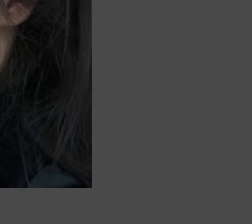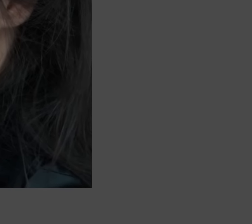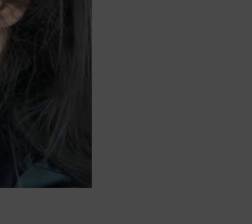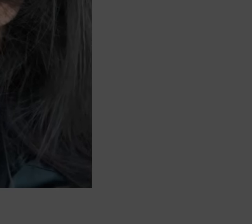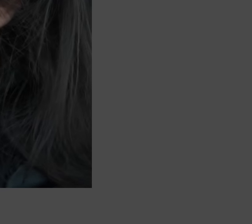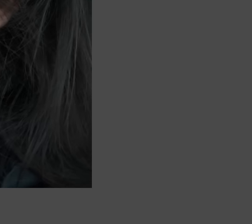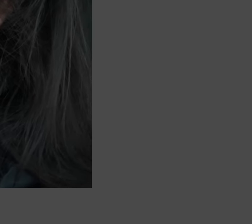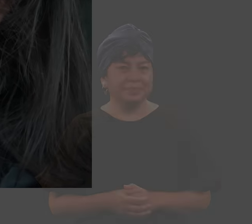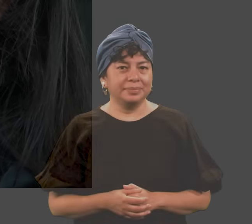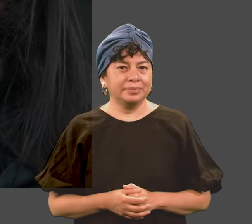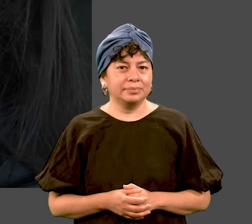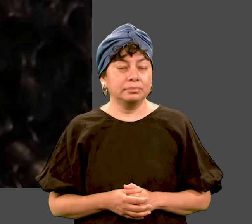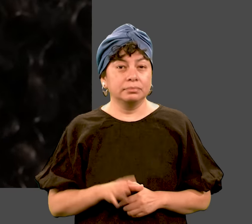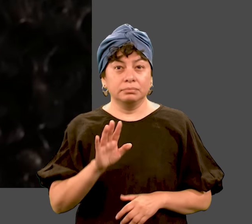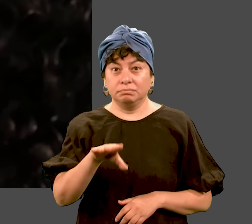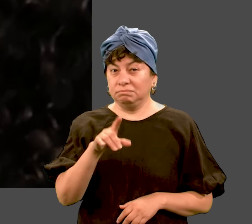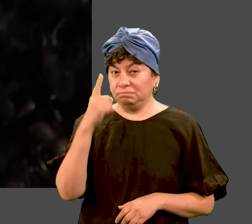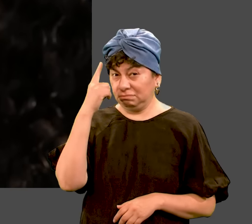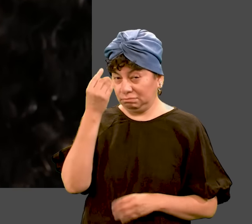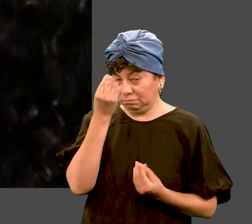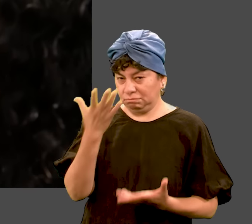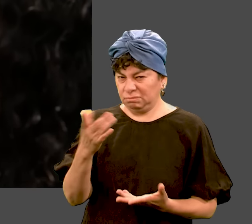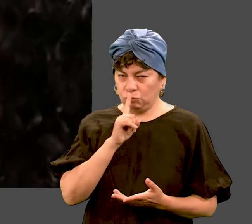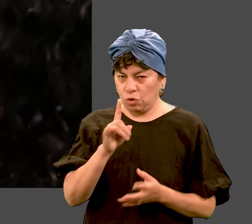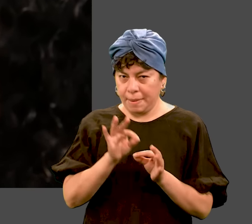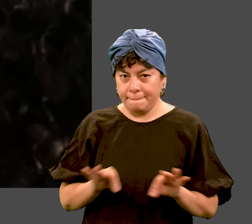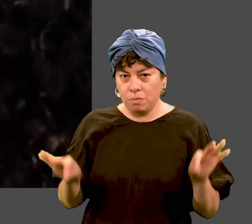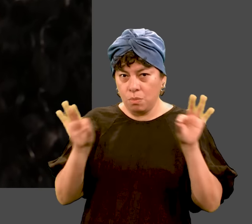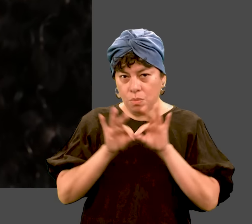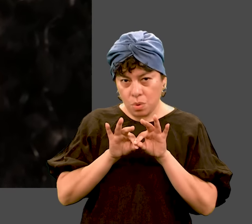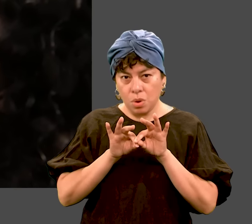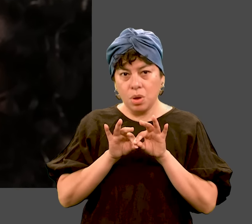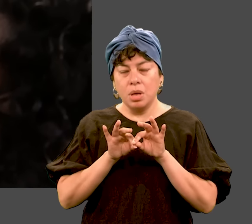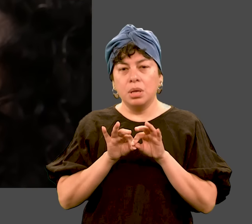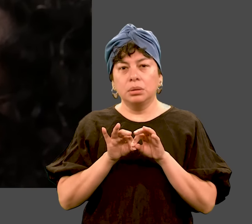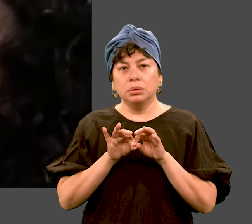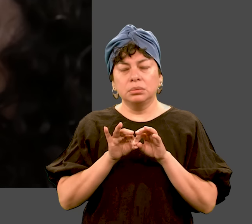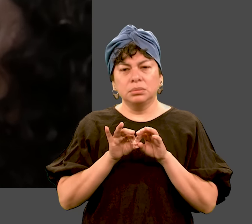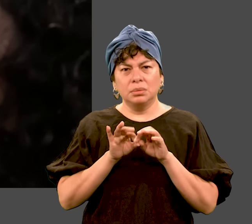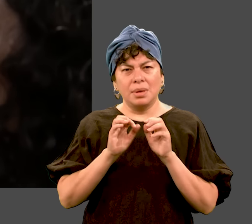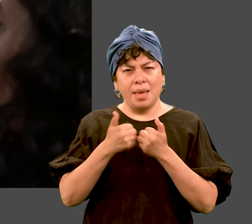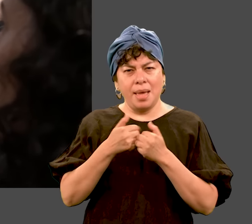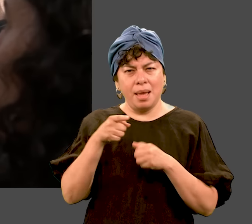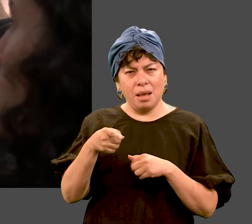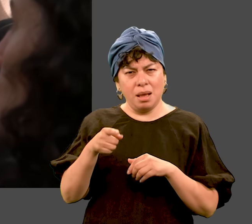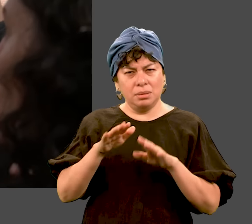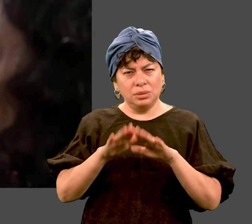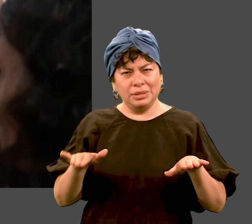So, I think the key here isn’t just to think about the children